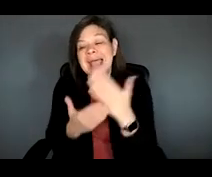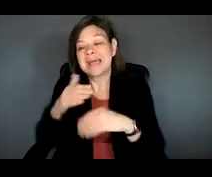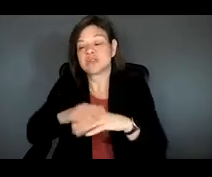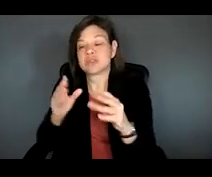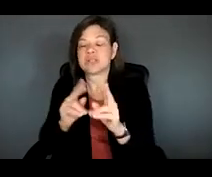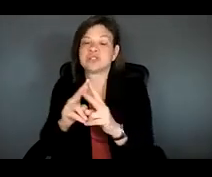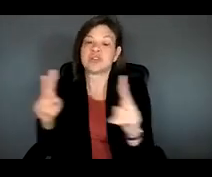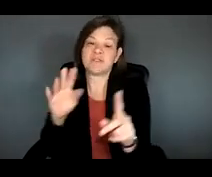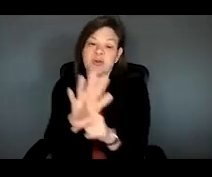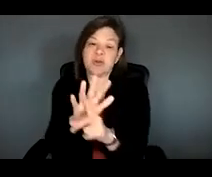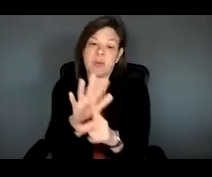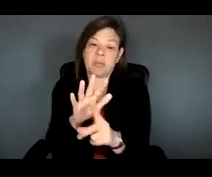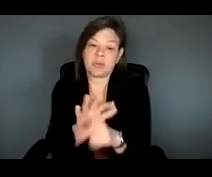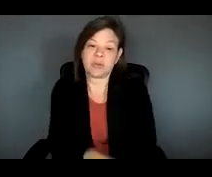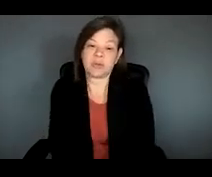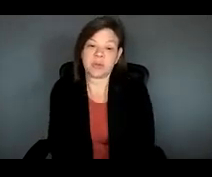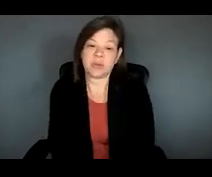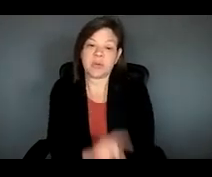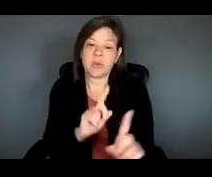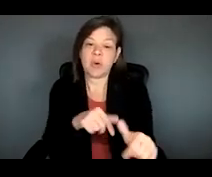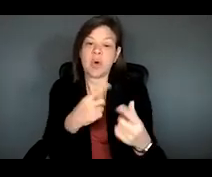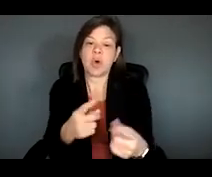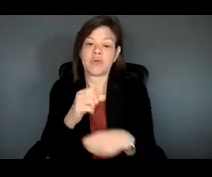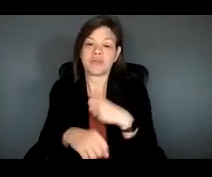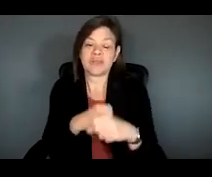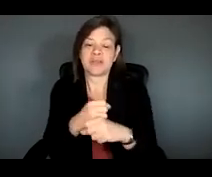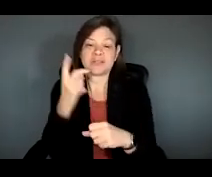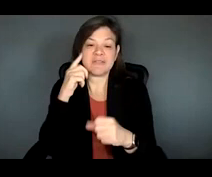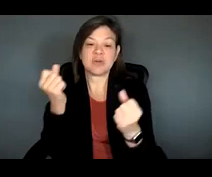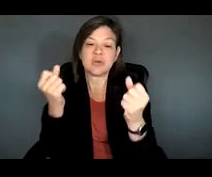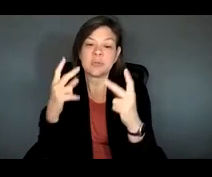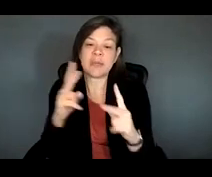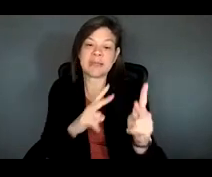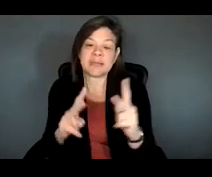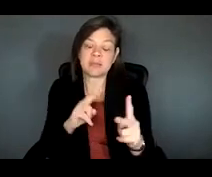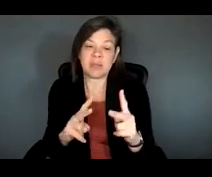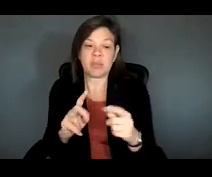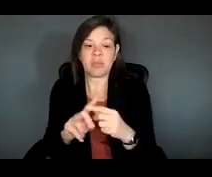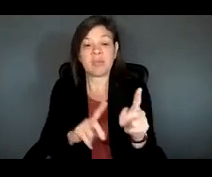Now over the years I've heard many people respond so positively